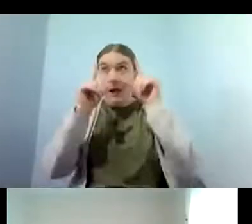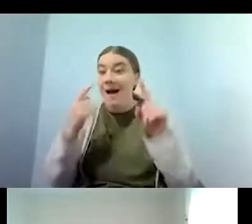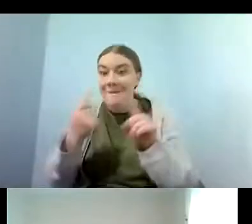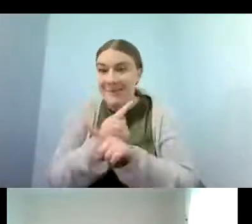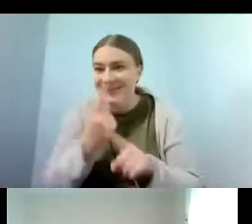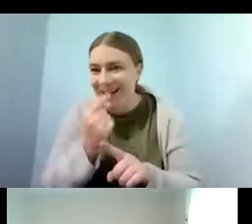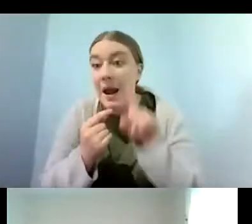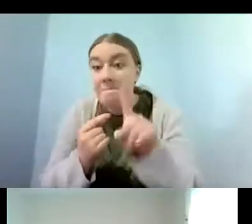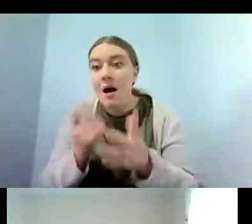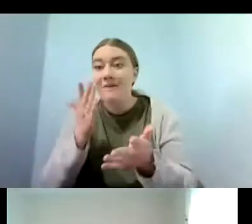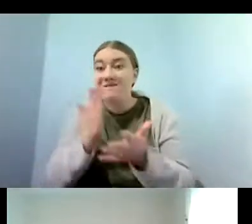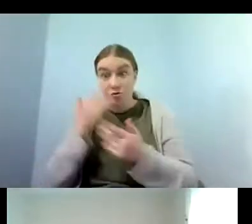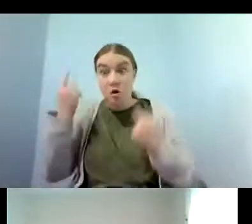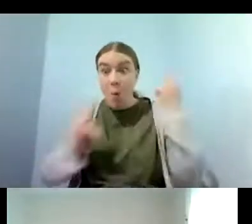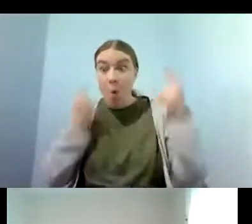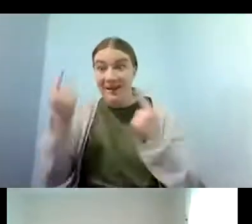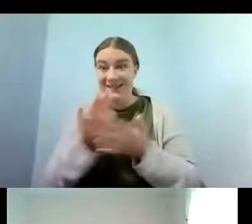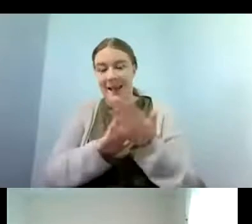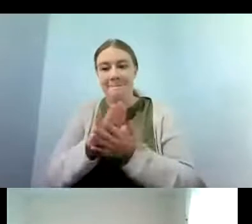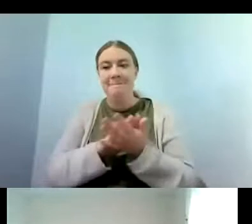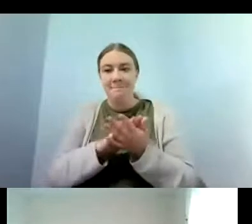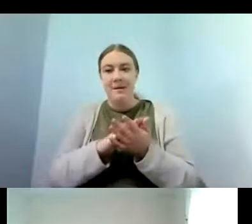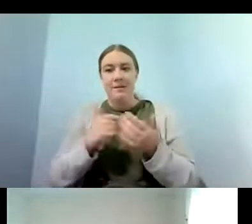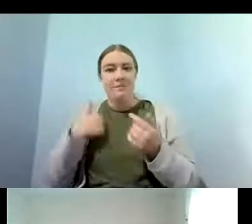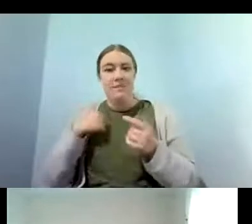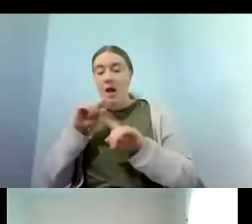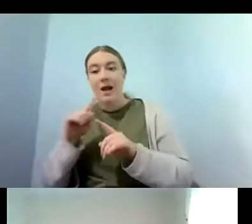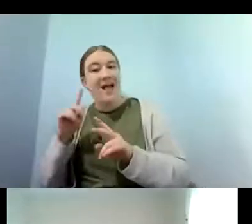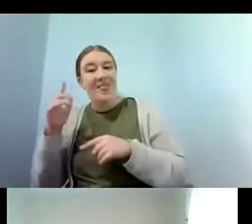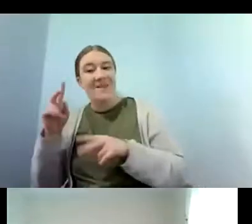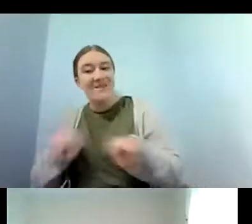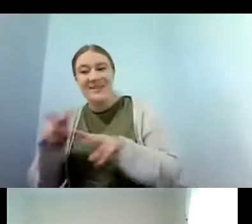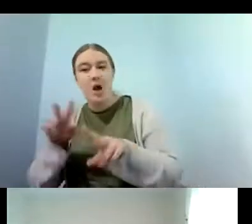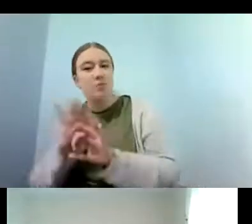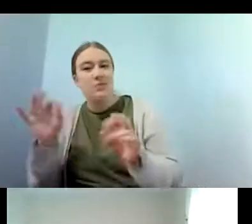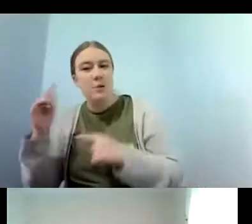it is very noisy and so although we couldn't hear it on the video i would uh suggest you